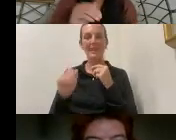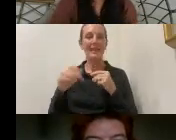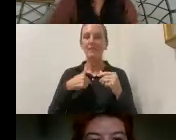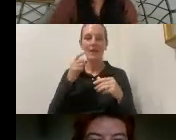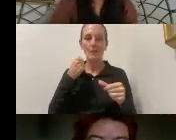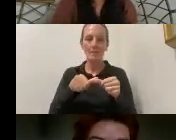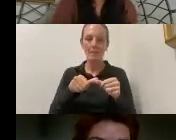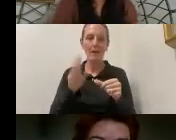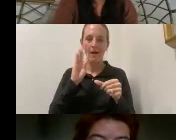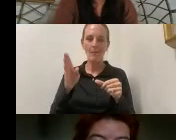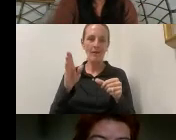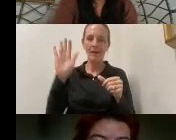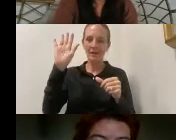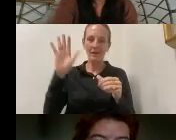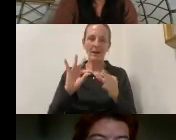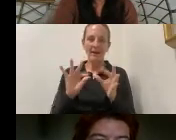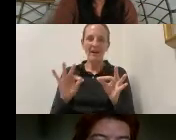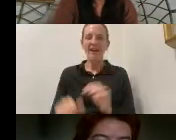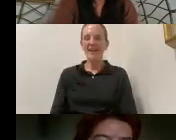like hop in.